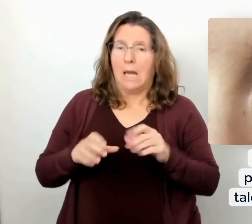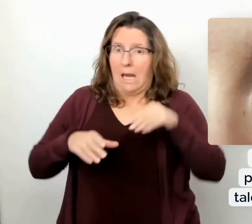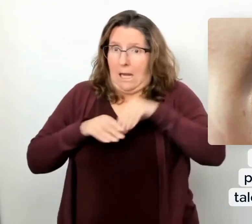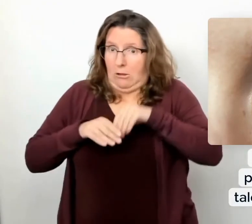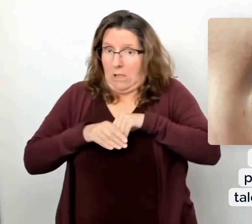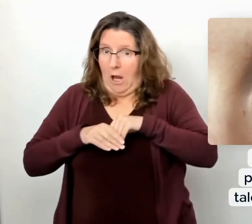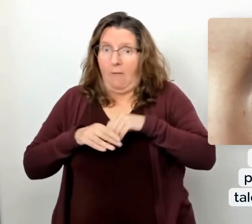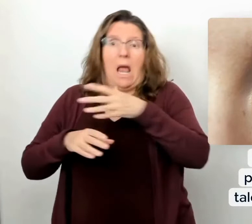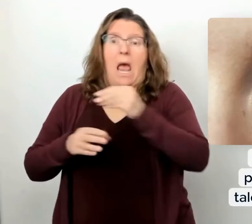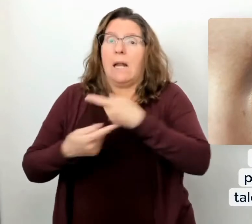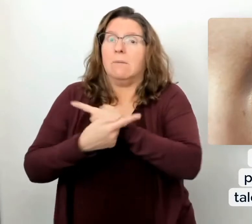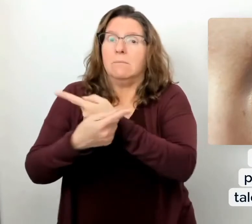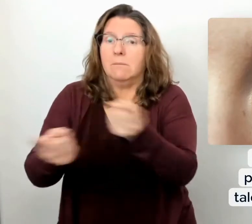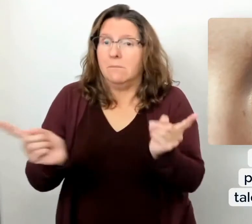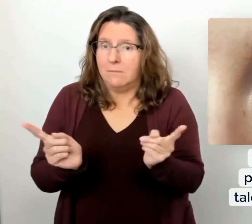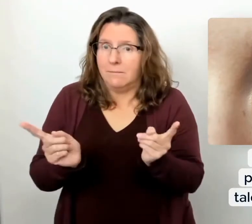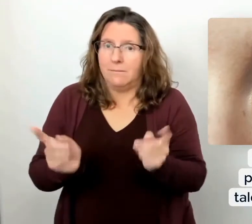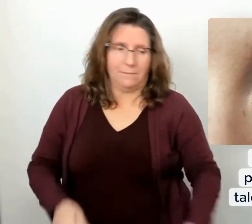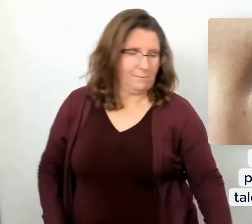The mindset applies to oneself, and to others.